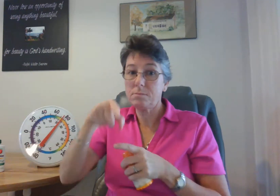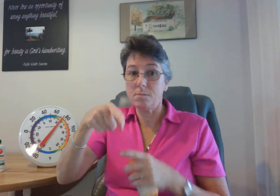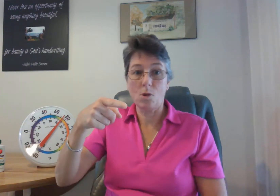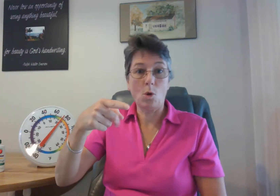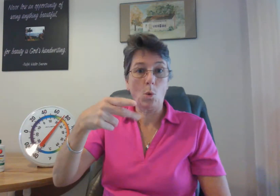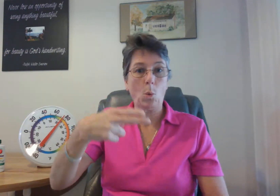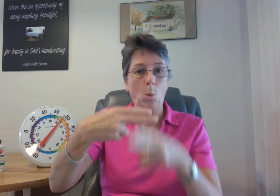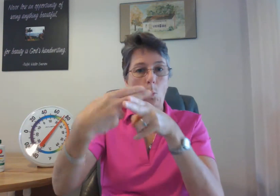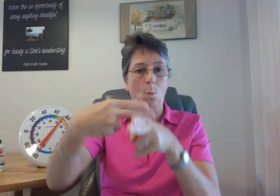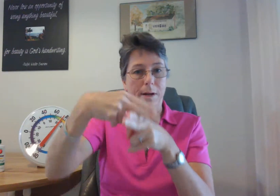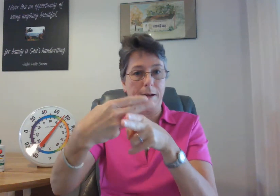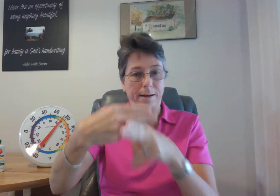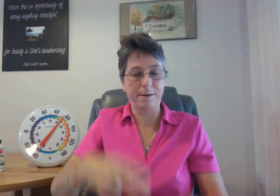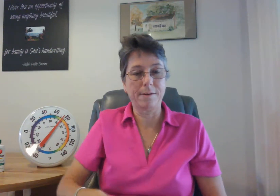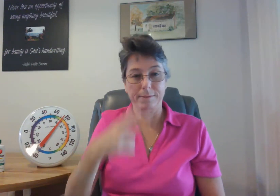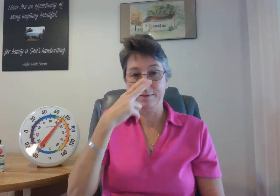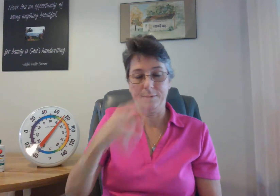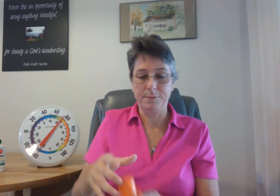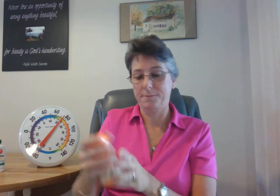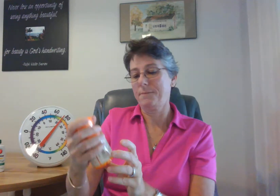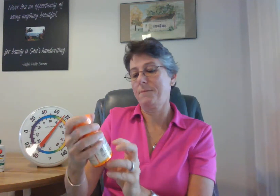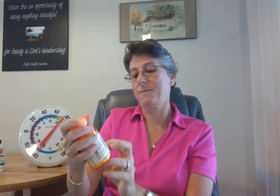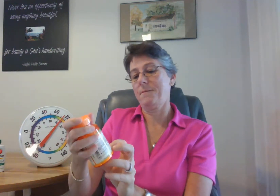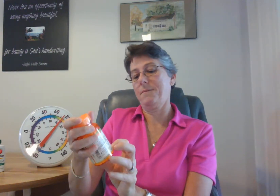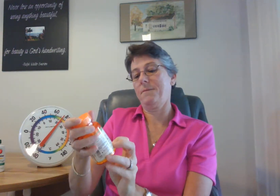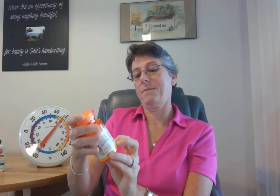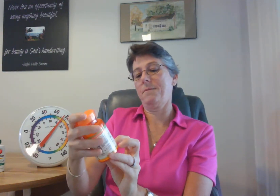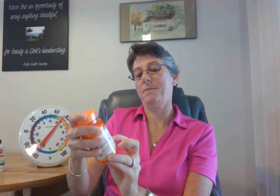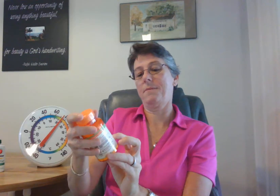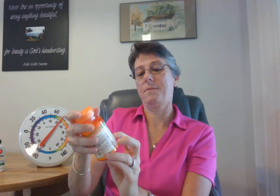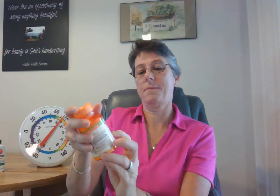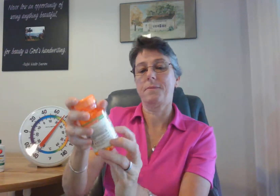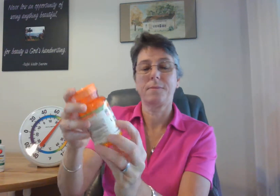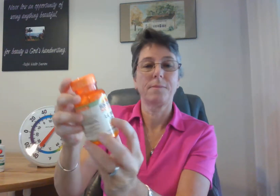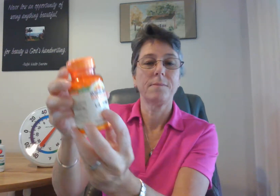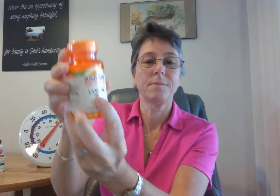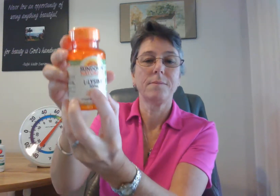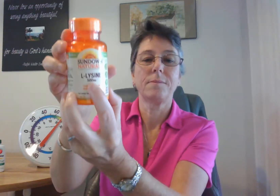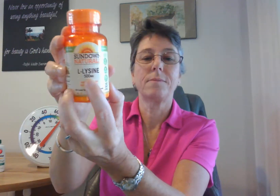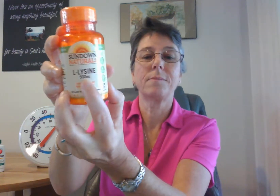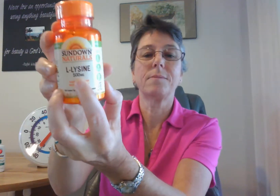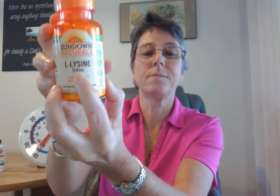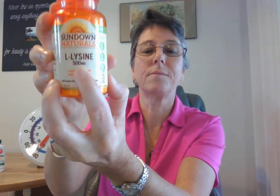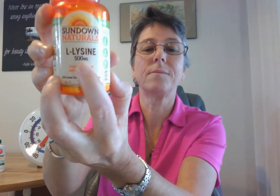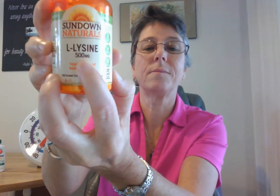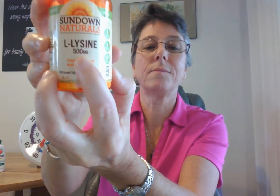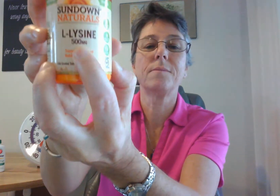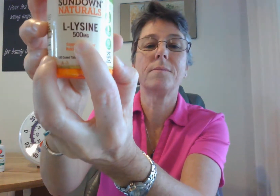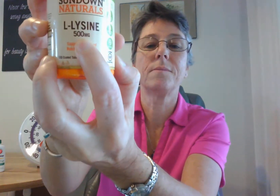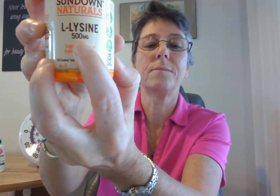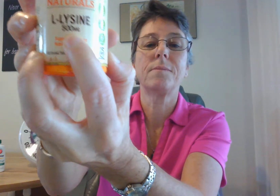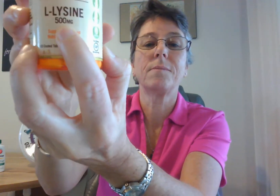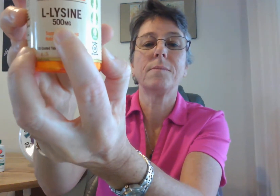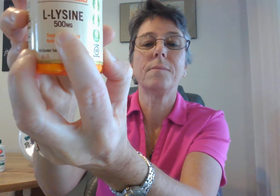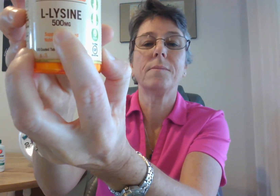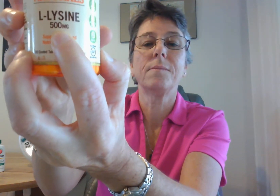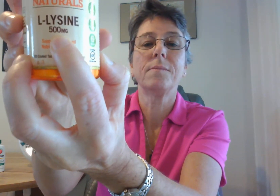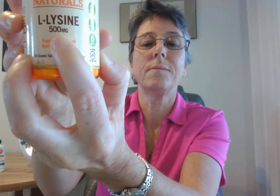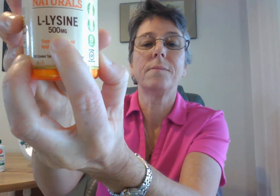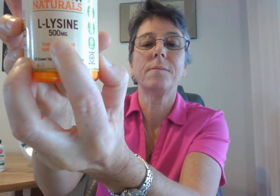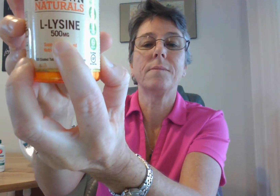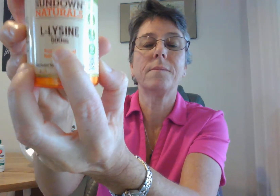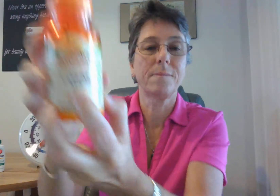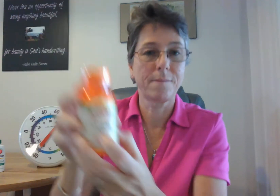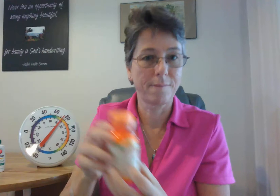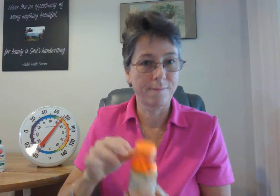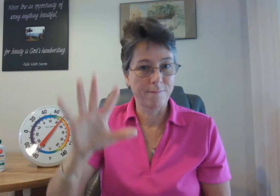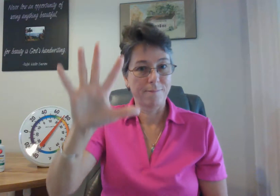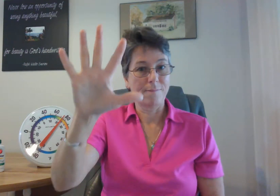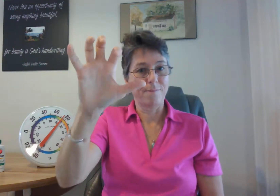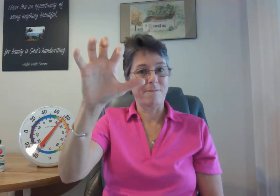think it is cold.